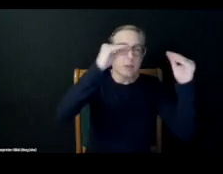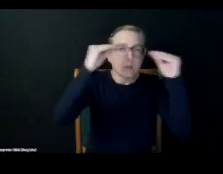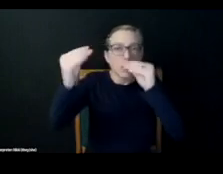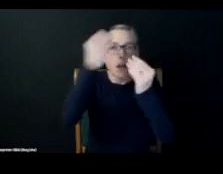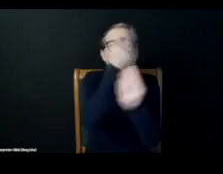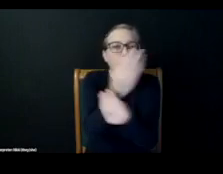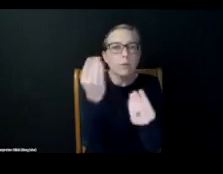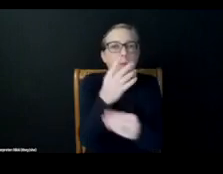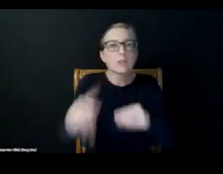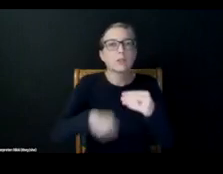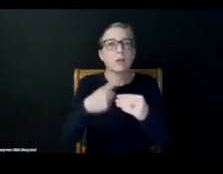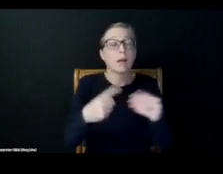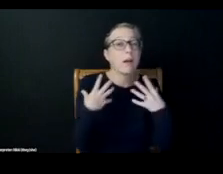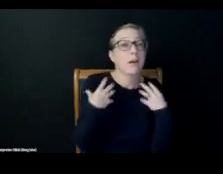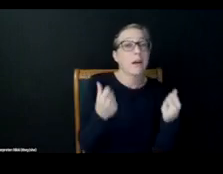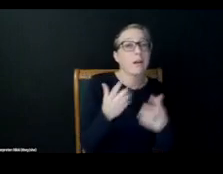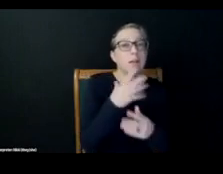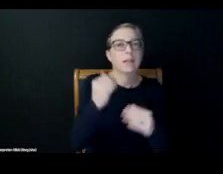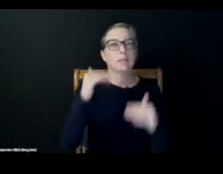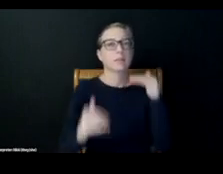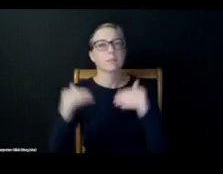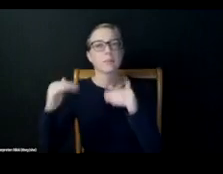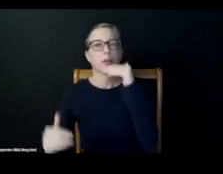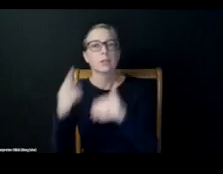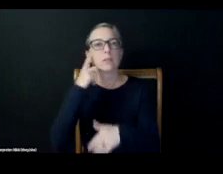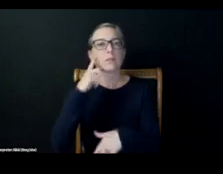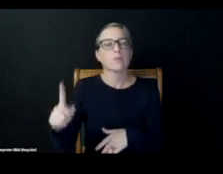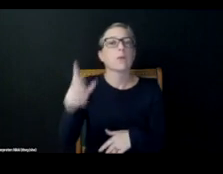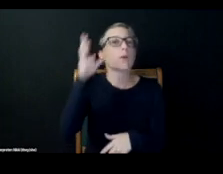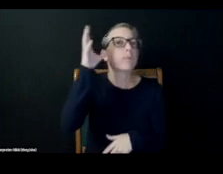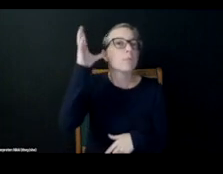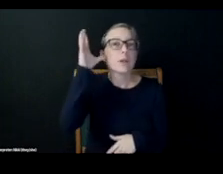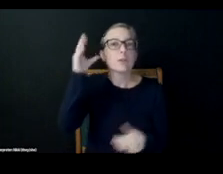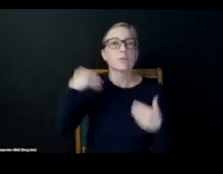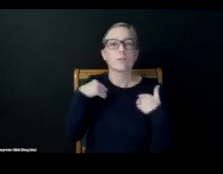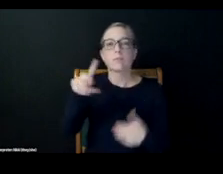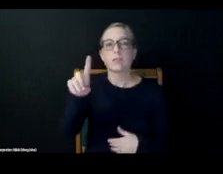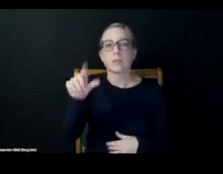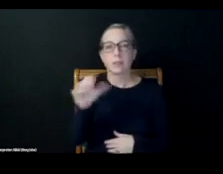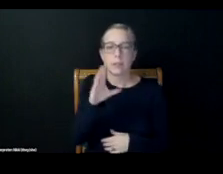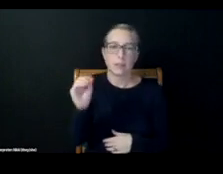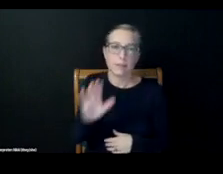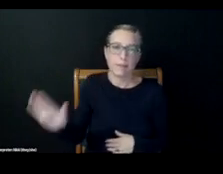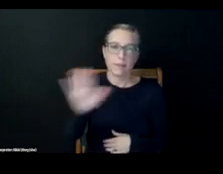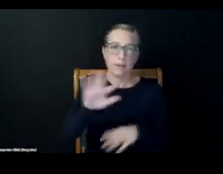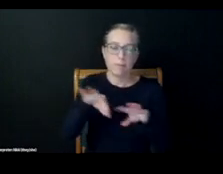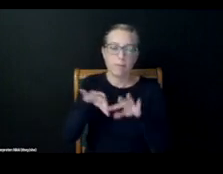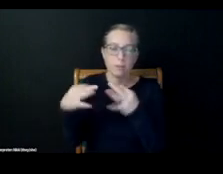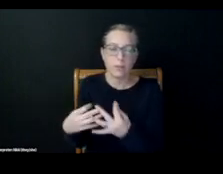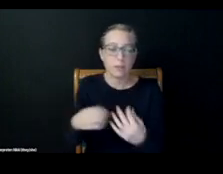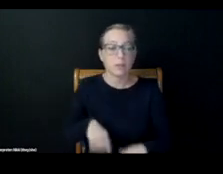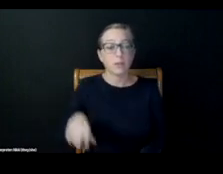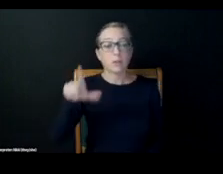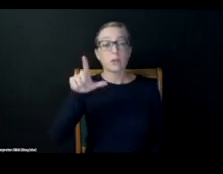with disabilities and their families. The center is part of the Lurie Institute for Disability Policy at Brandeis University,